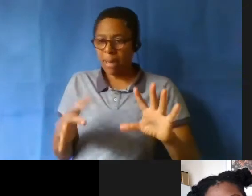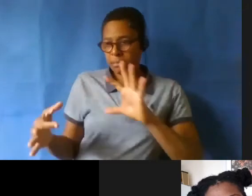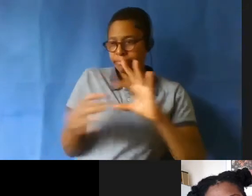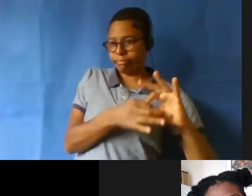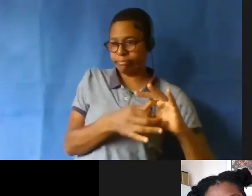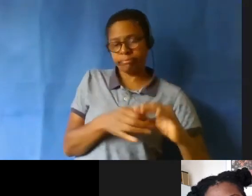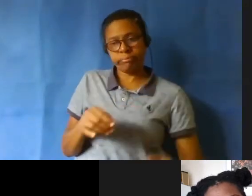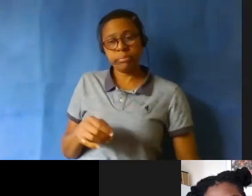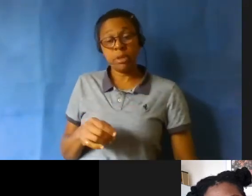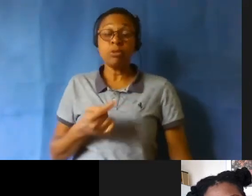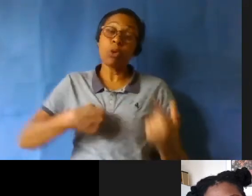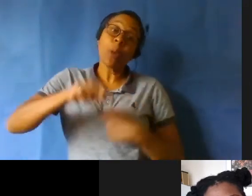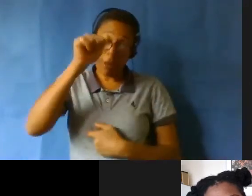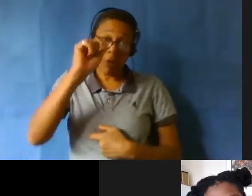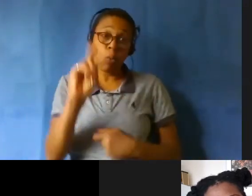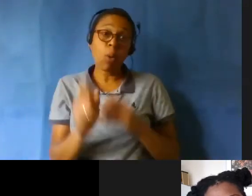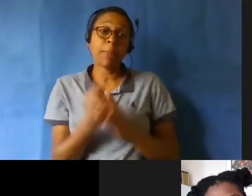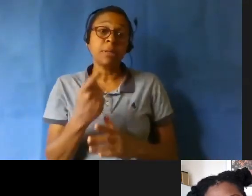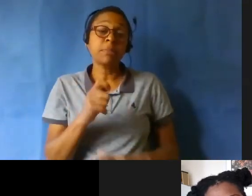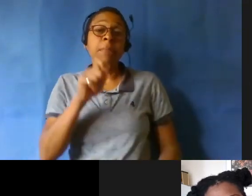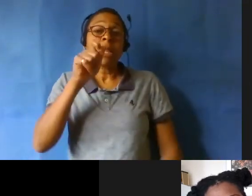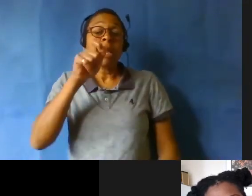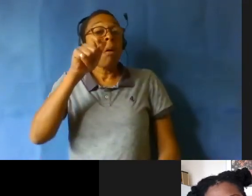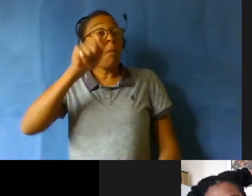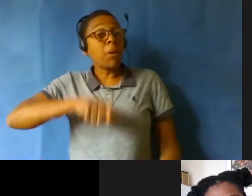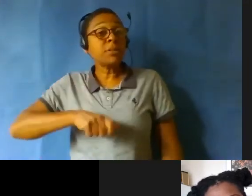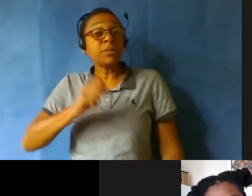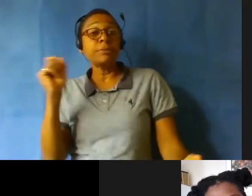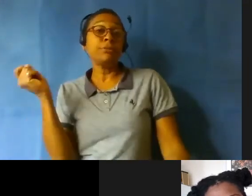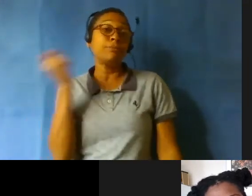we all know somebody had spat on her face and not long after she